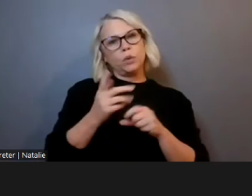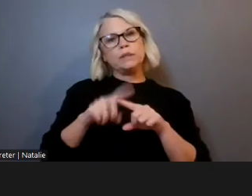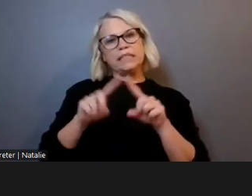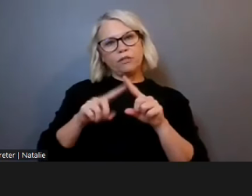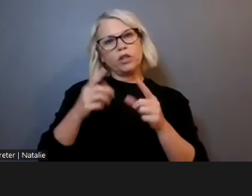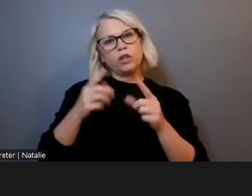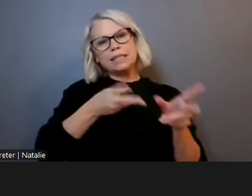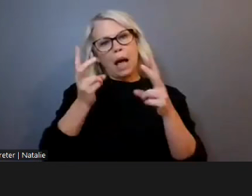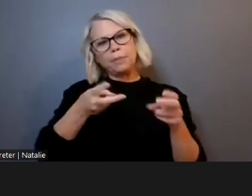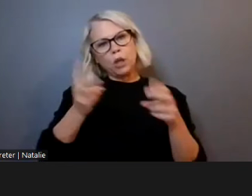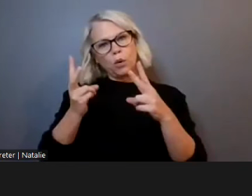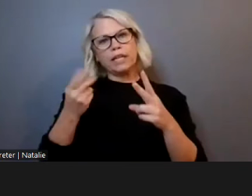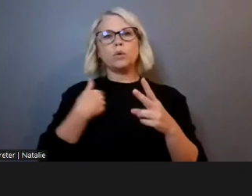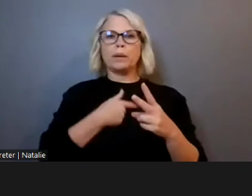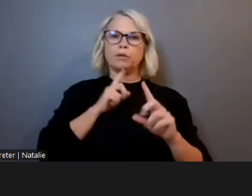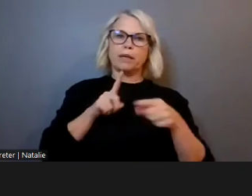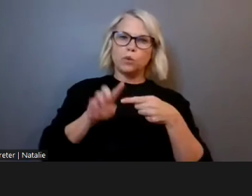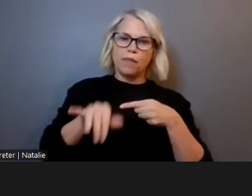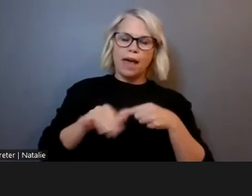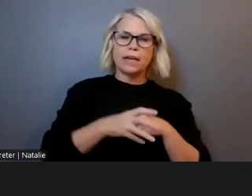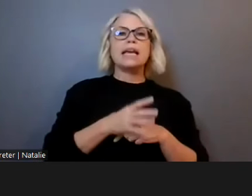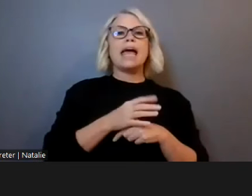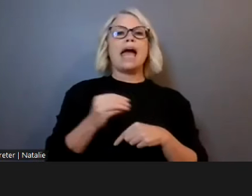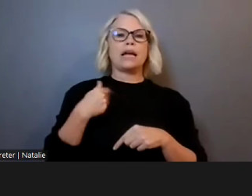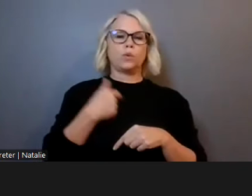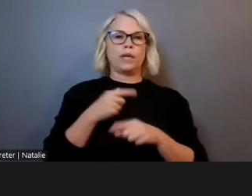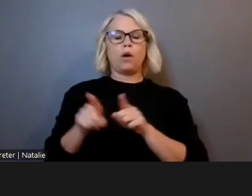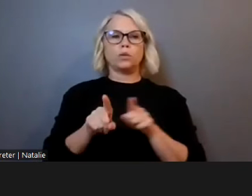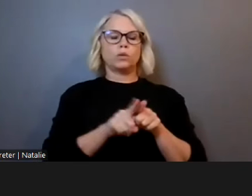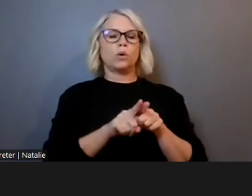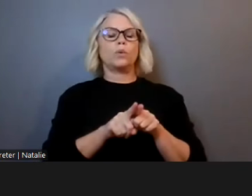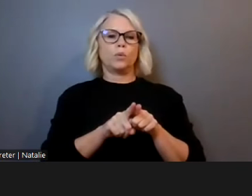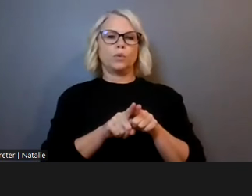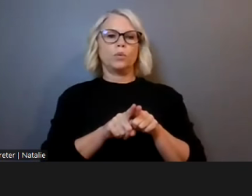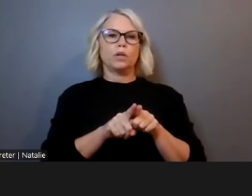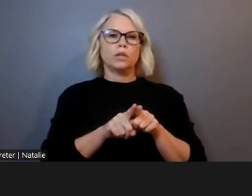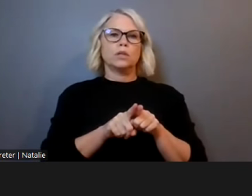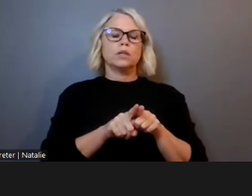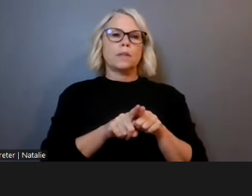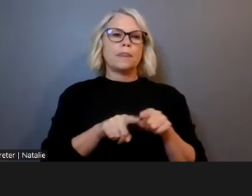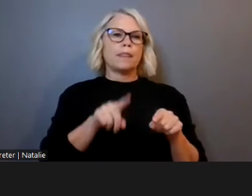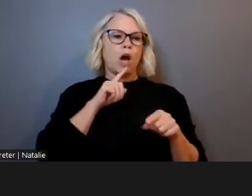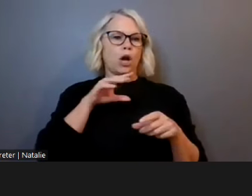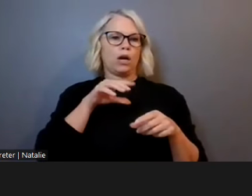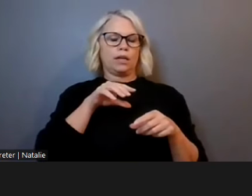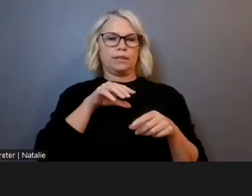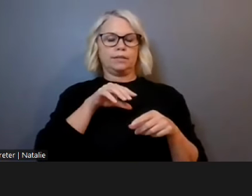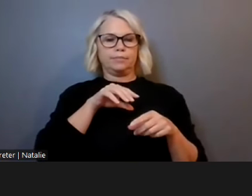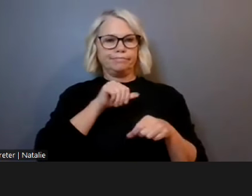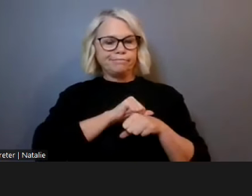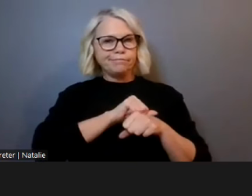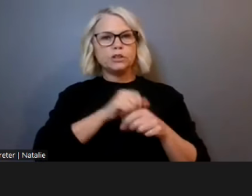so we have been responding to that and then we also are in the works of creating resources